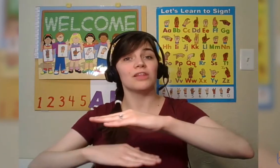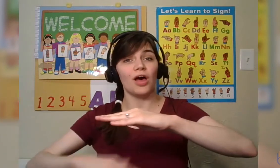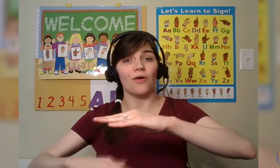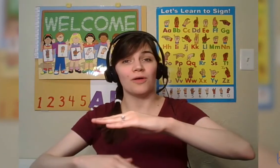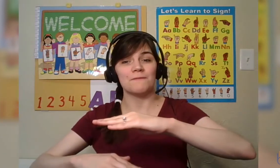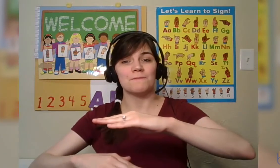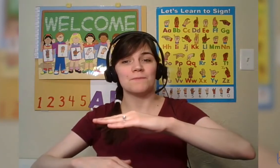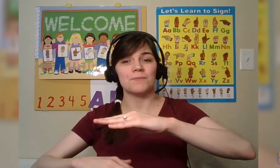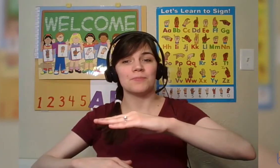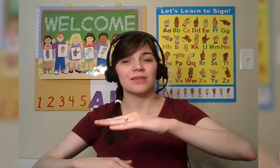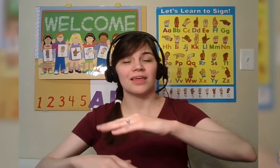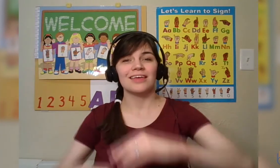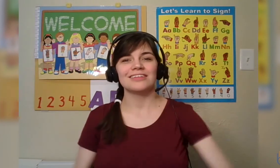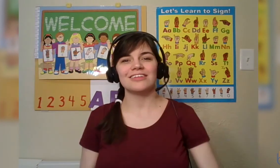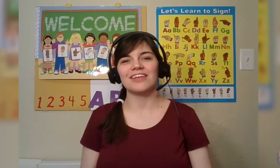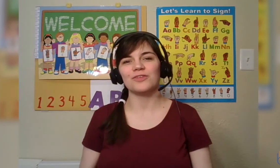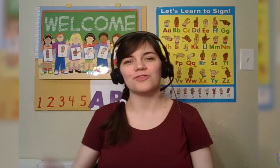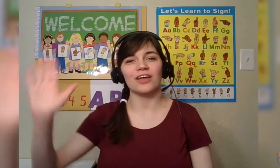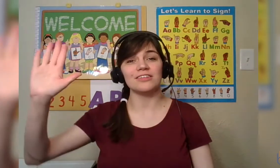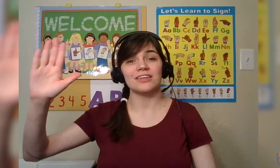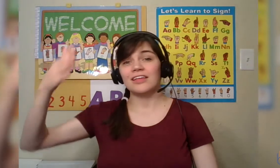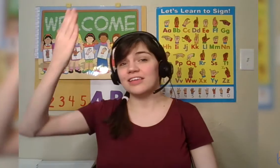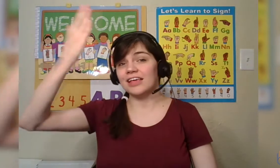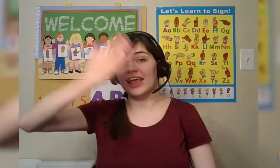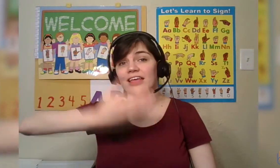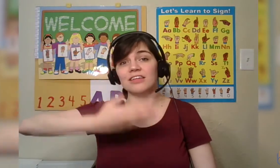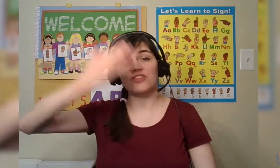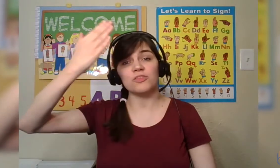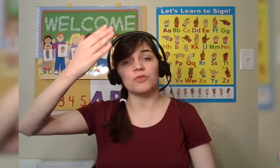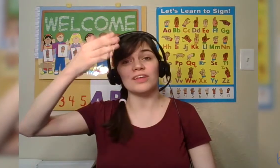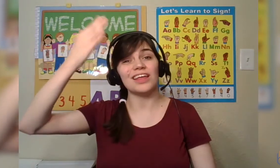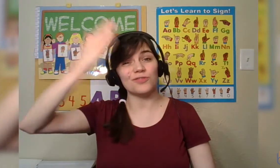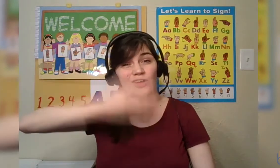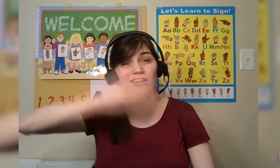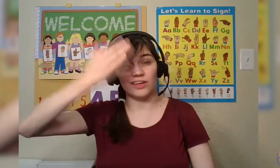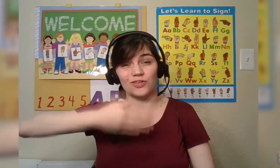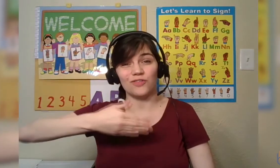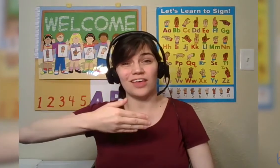To sign, "front," take a hand and just move it in front of your face.